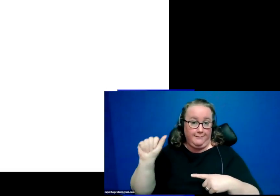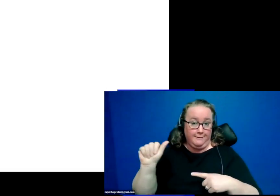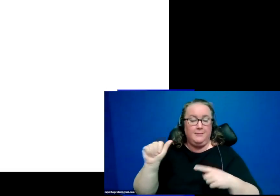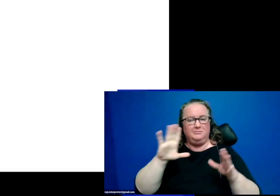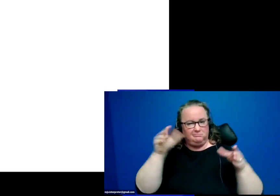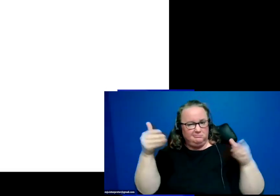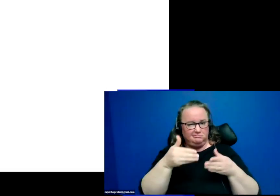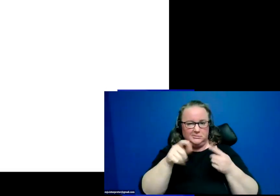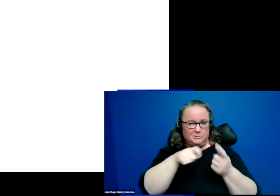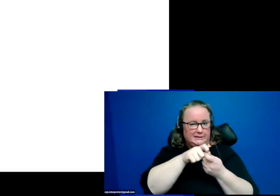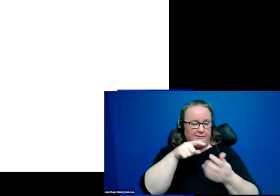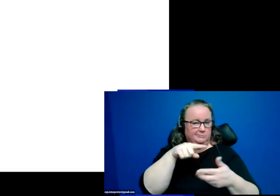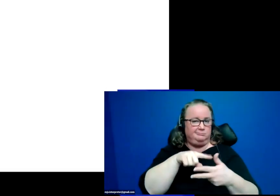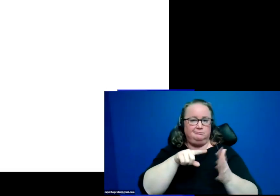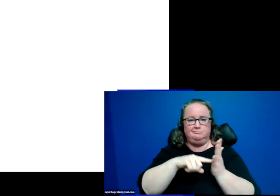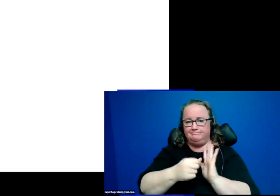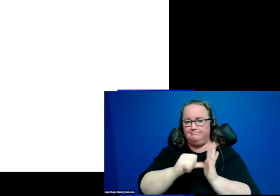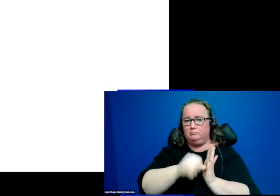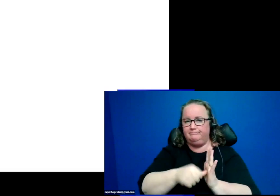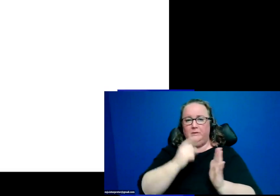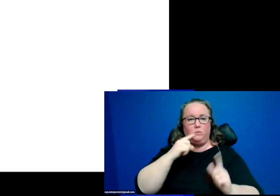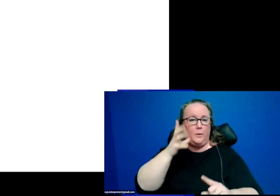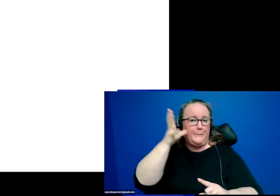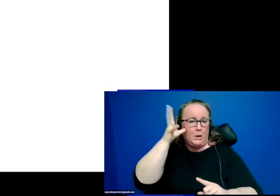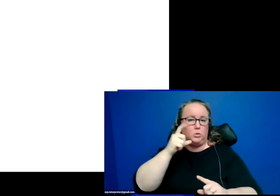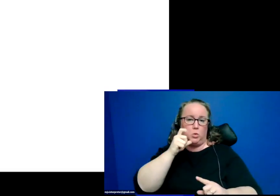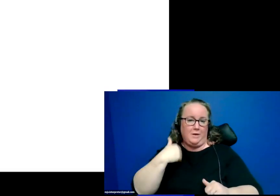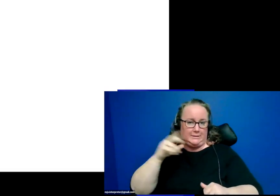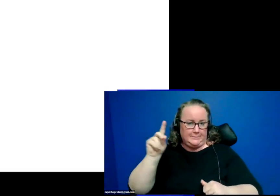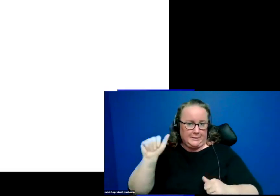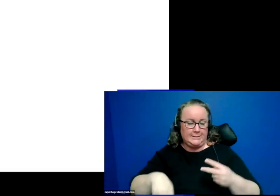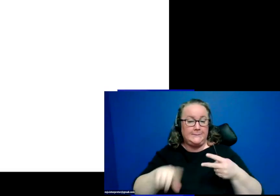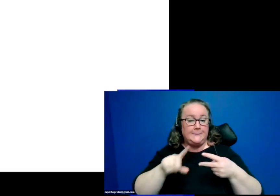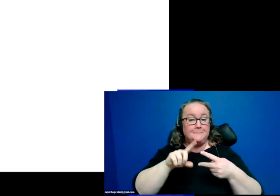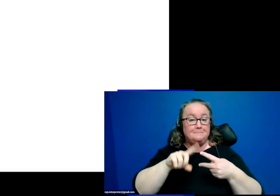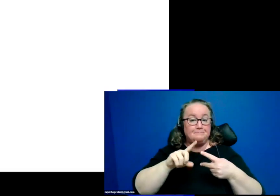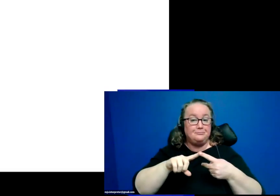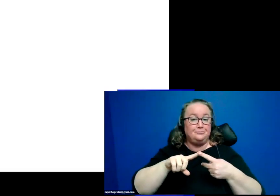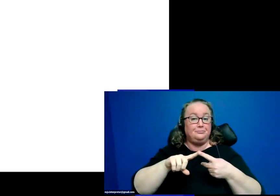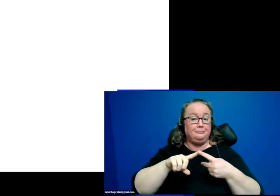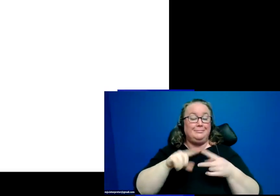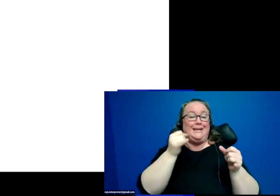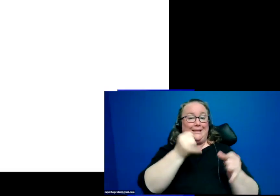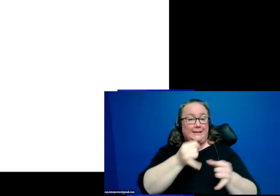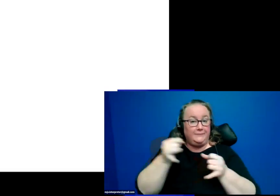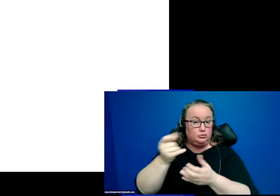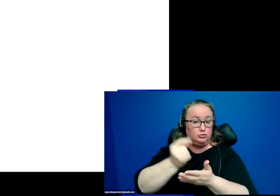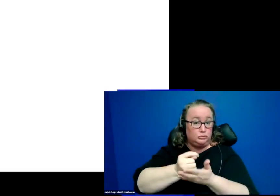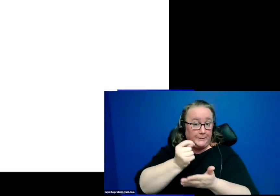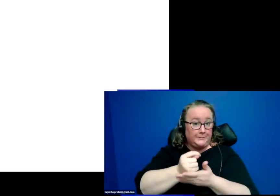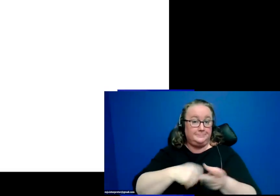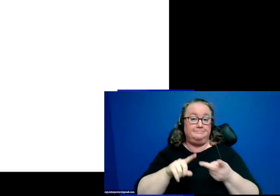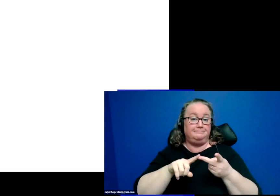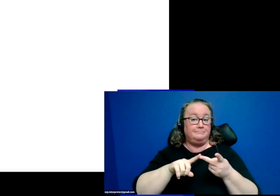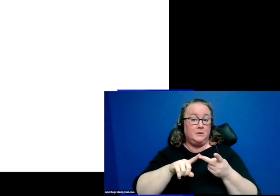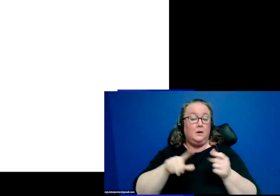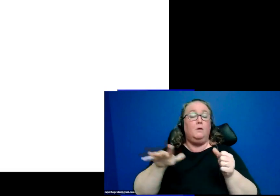they're particularly relevant to parents with disabilities. The first is individualized treatment and the second is full and equal opportunity.